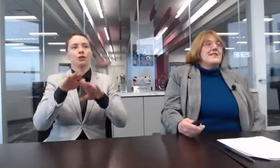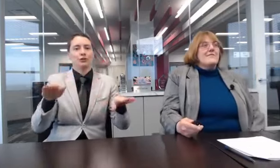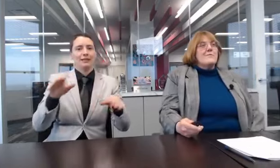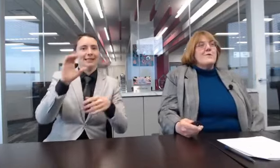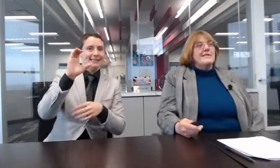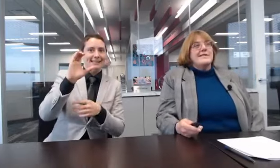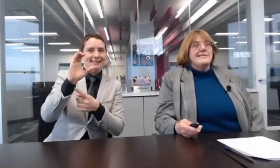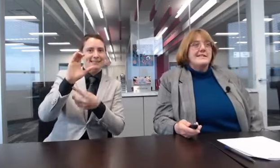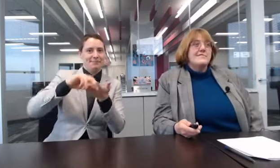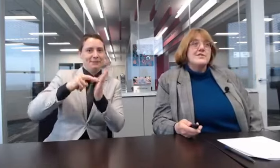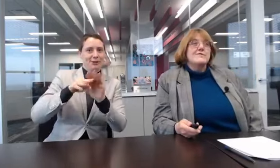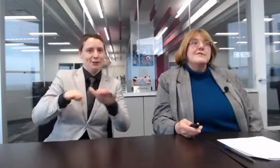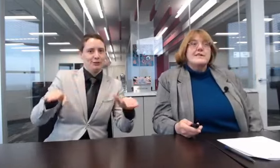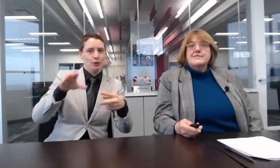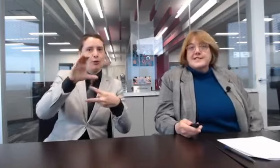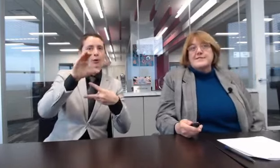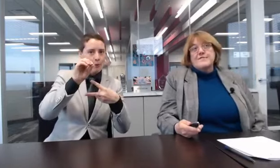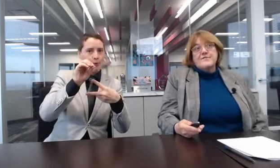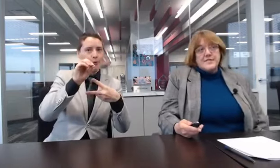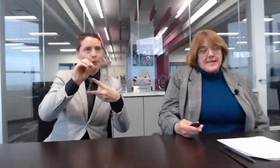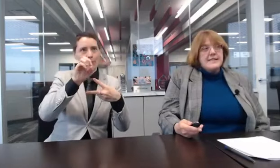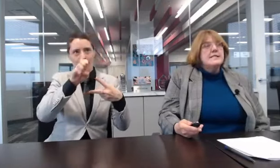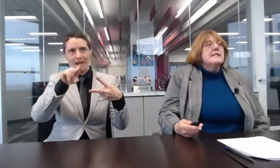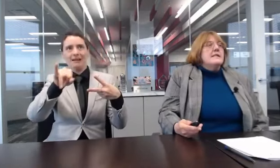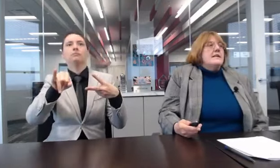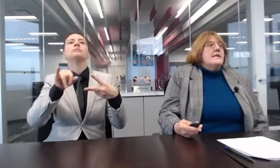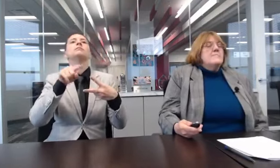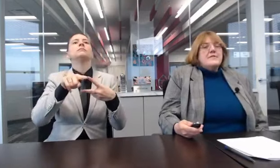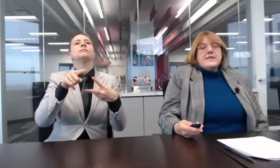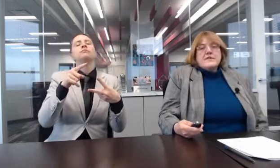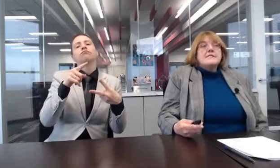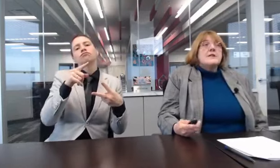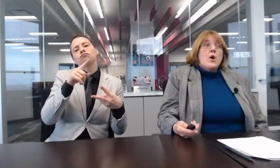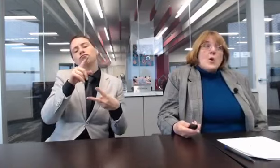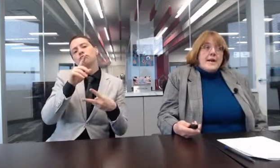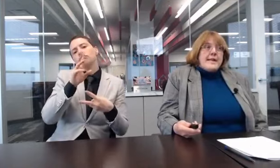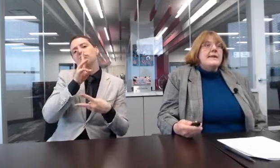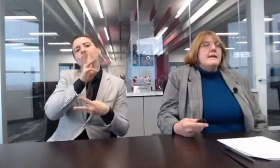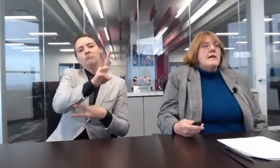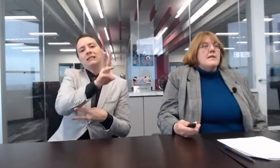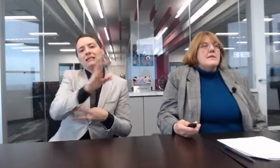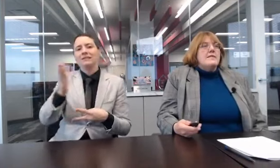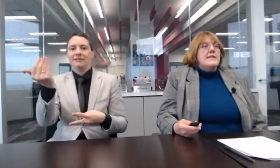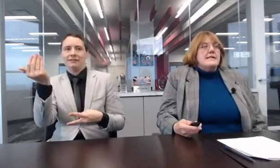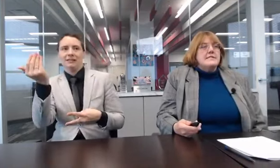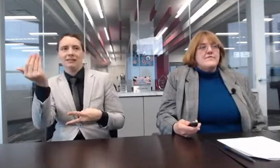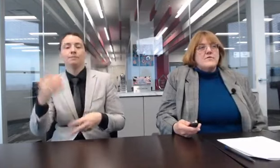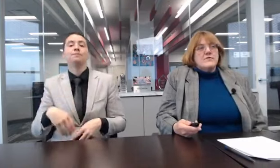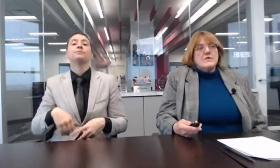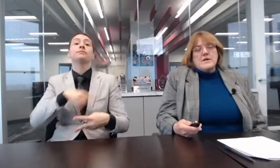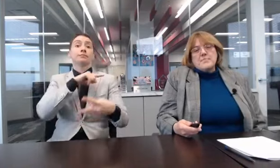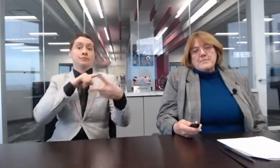The other one and that's for children aged six to 15. And there's an OEDI and that is for people